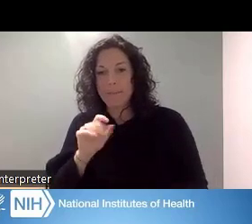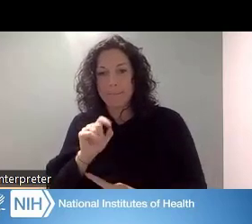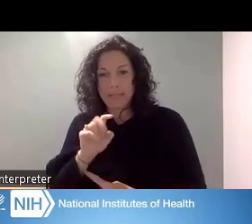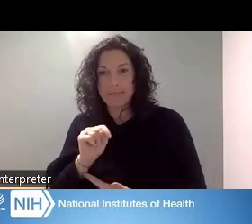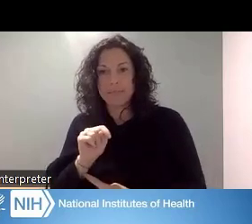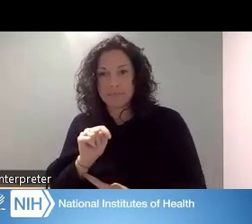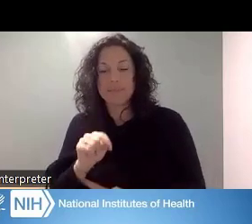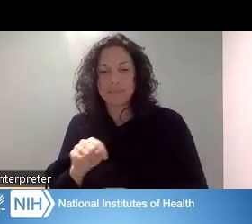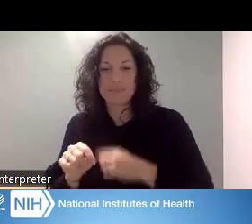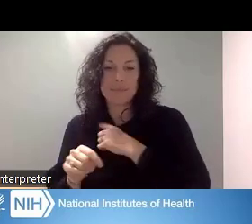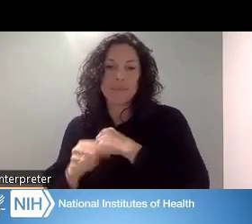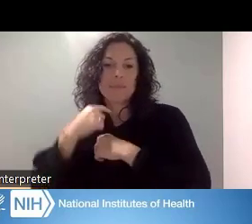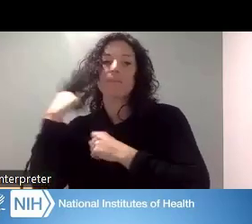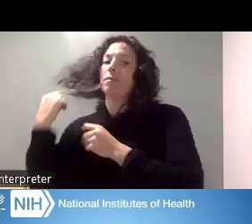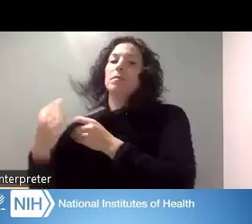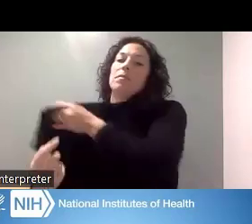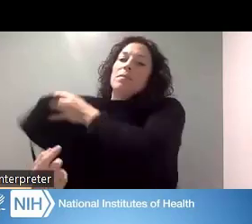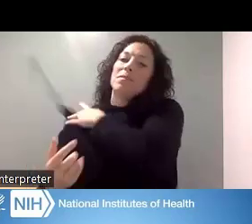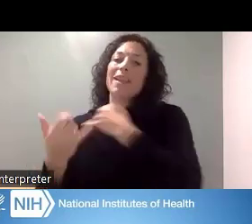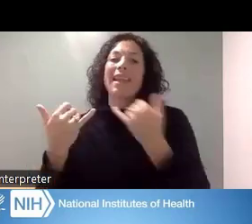and so now we'll move on into the financial information